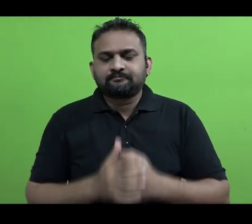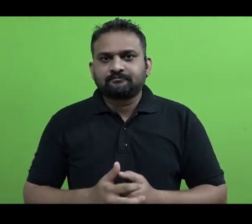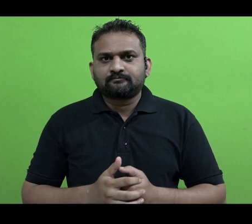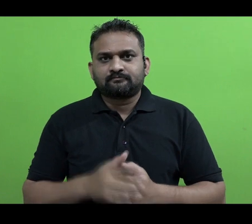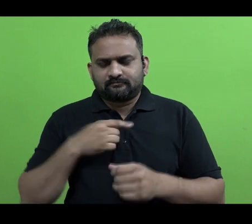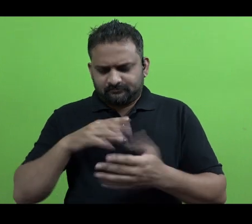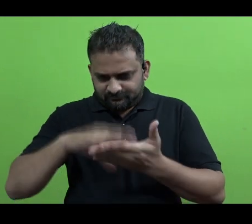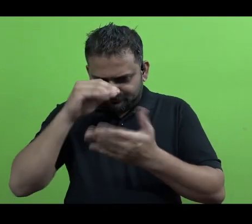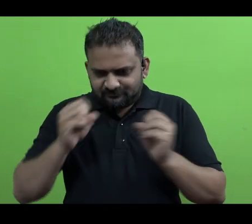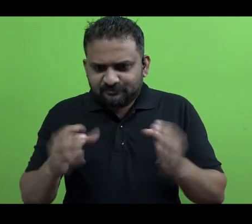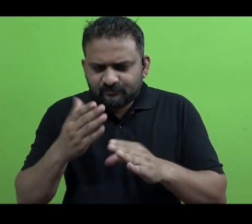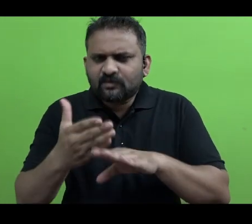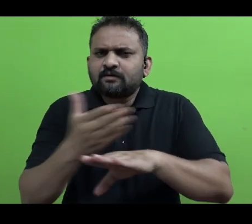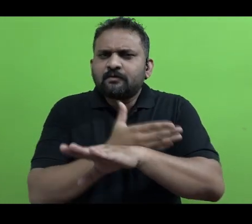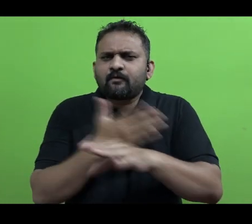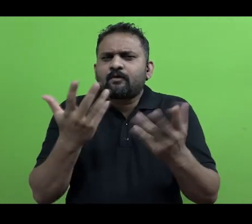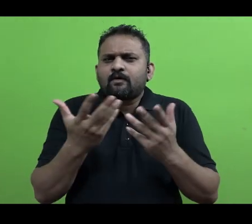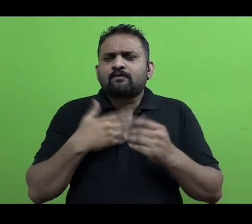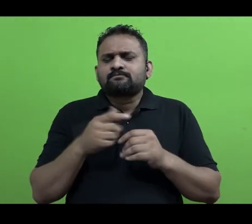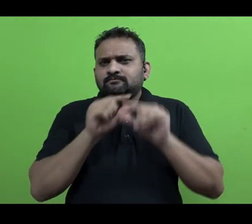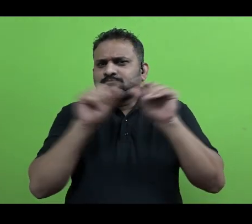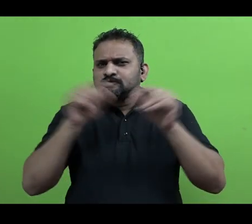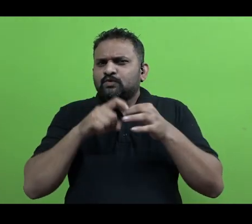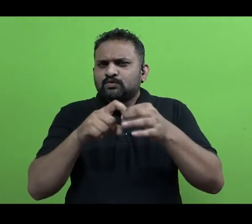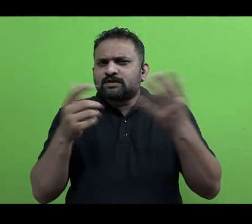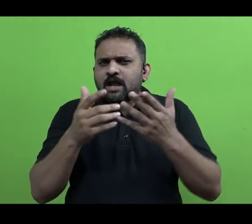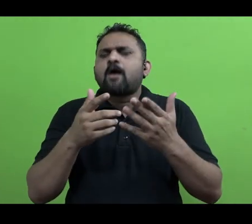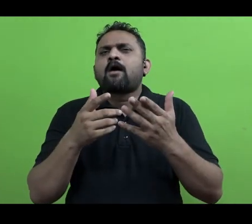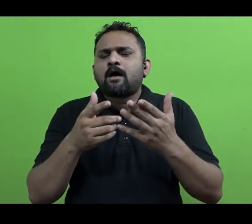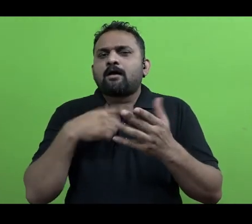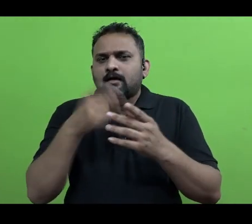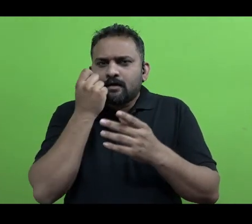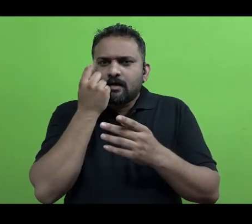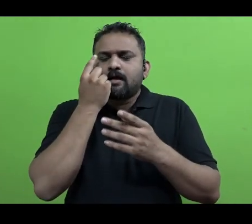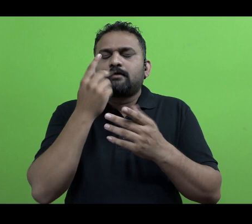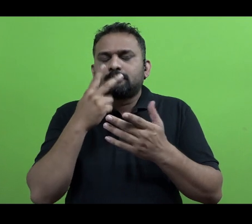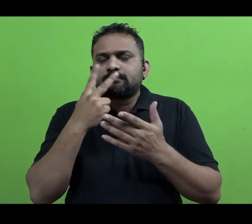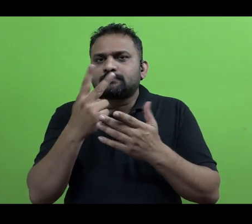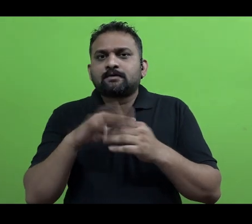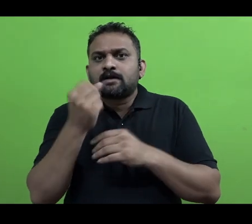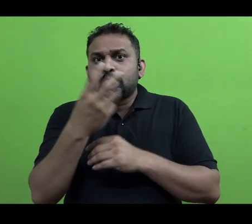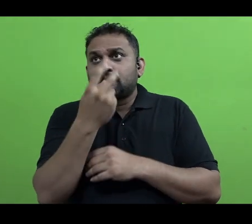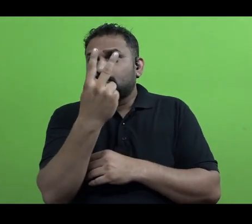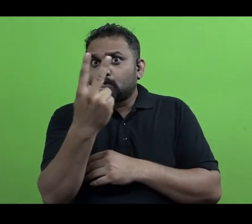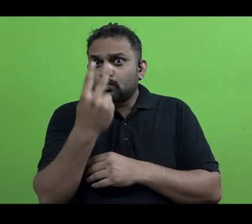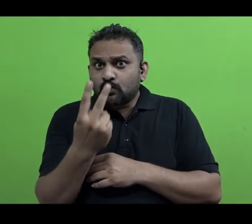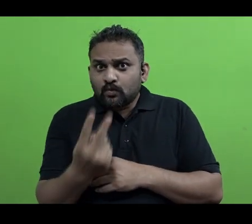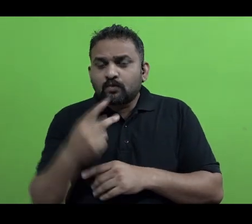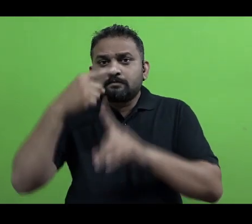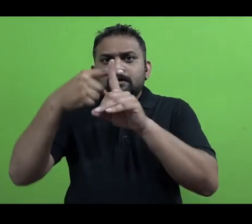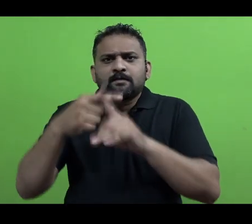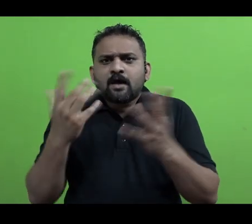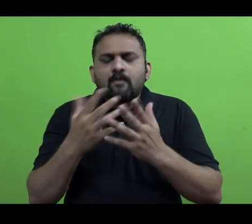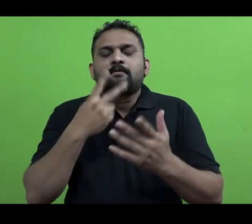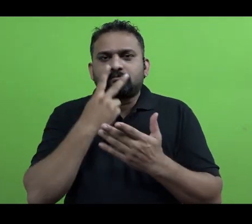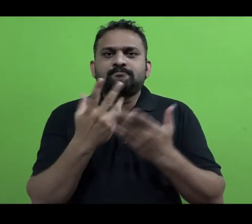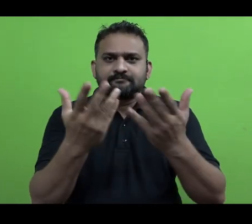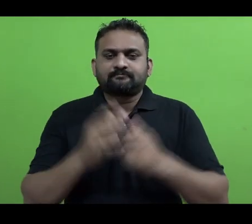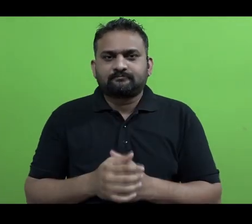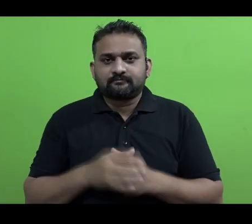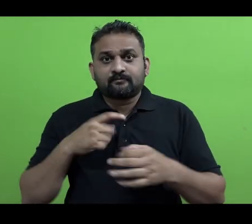we actually learn how to solve a word problem, let's revise how to add two digit numbers.Here